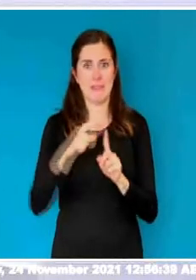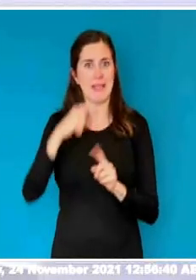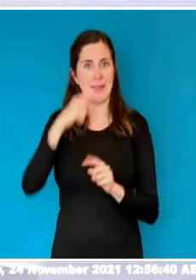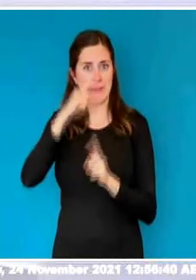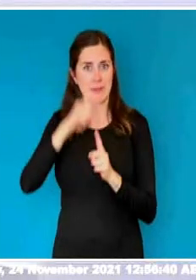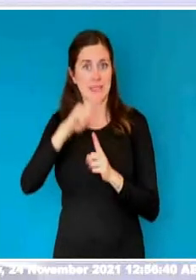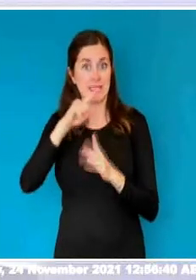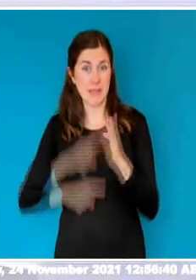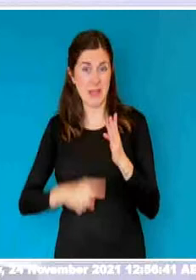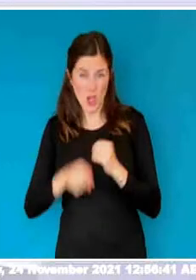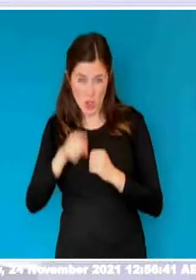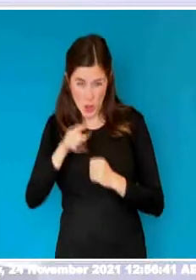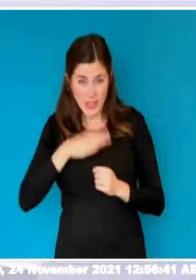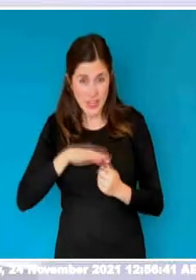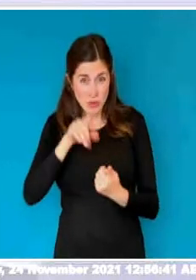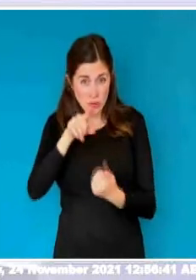disability working for the ATO.